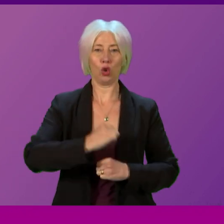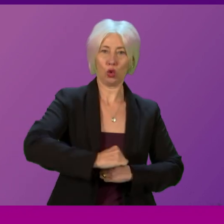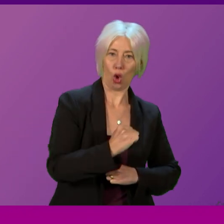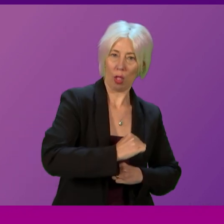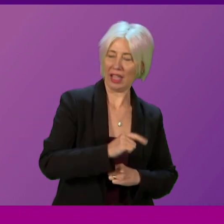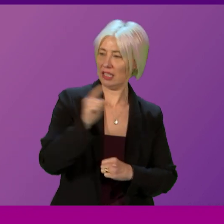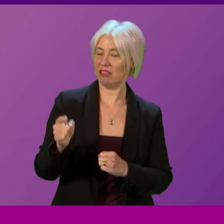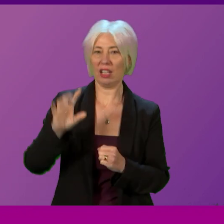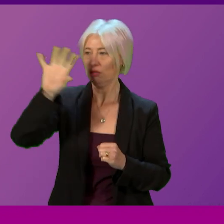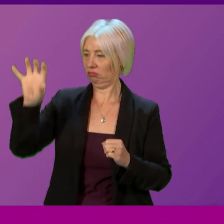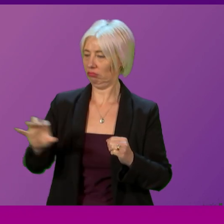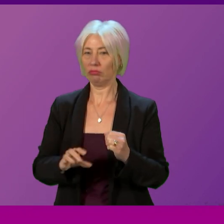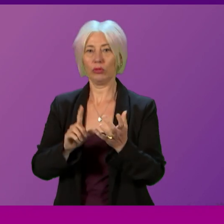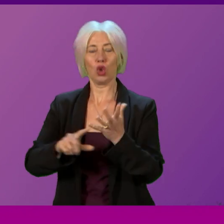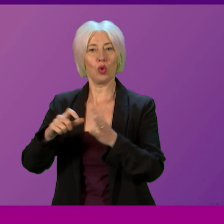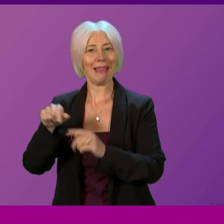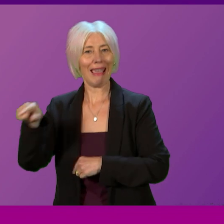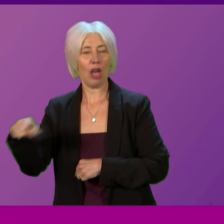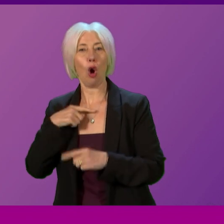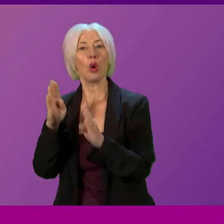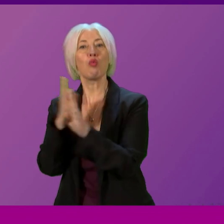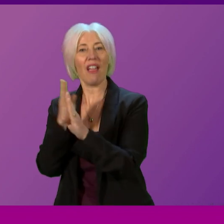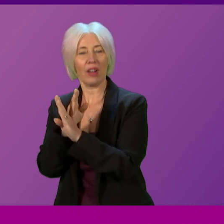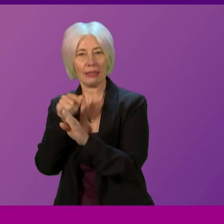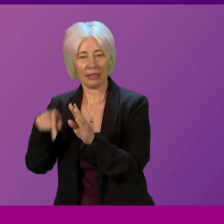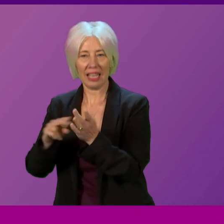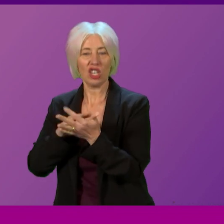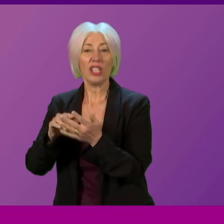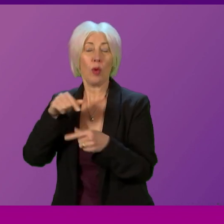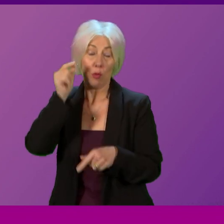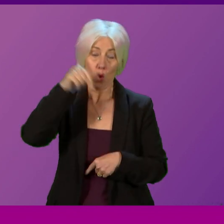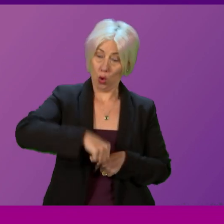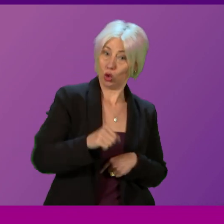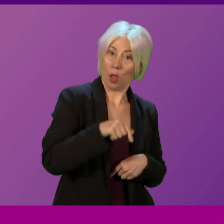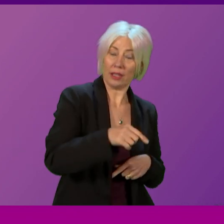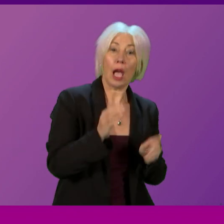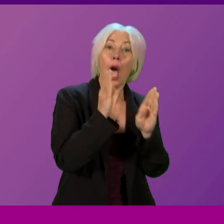United Kingdom on privatisation when we know that, in Scotland, private treatment has gone